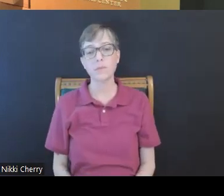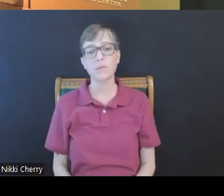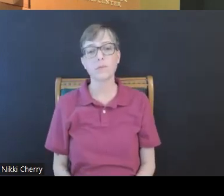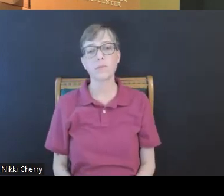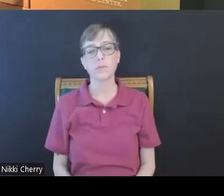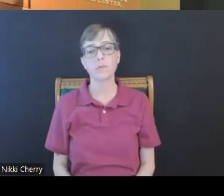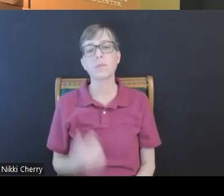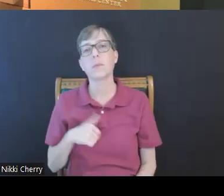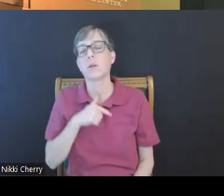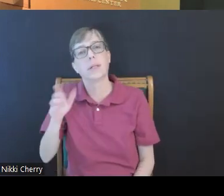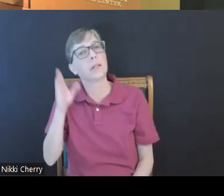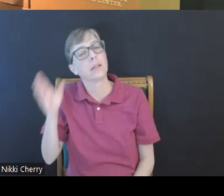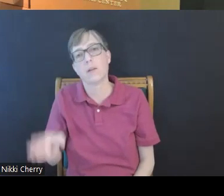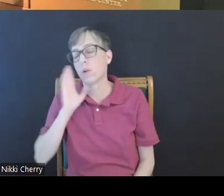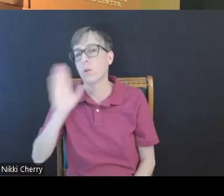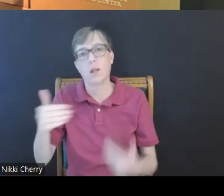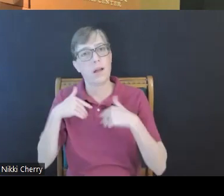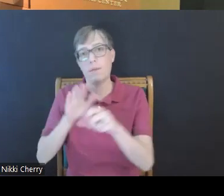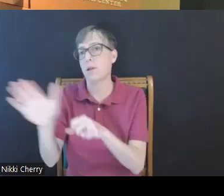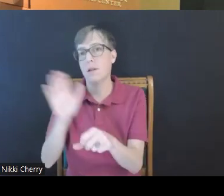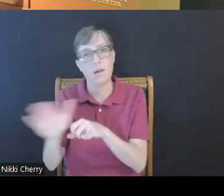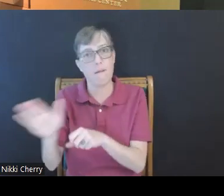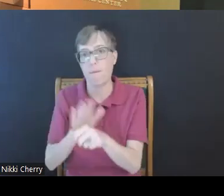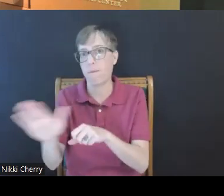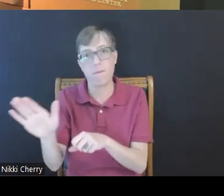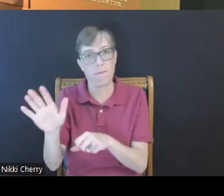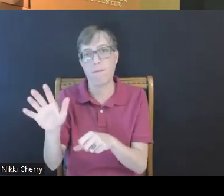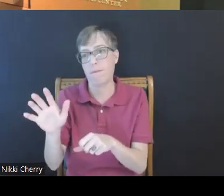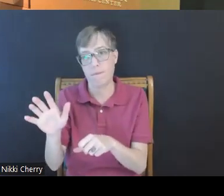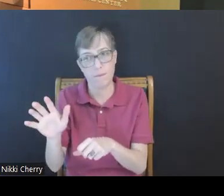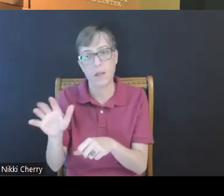psychiatrists and psychologists so who else can learn some of the stuff we need to know everybody